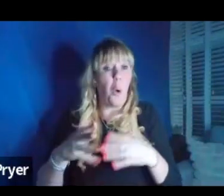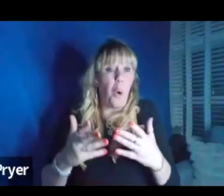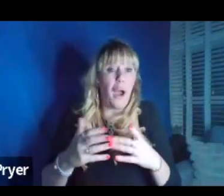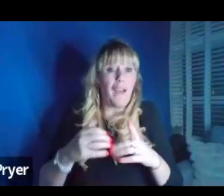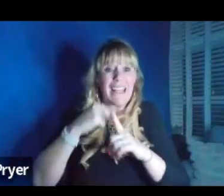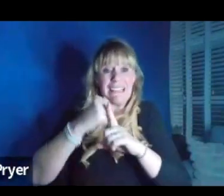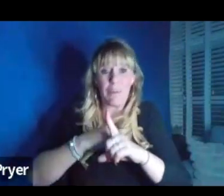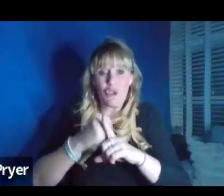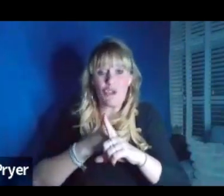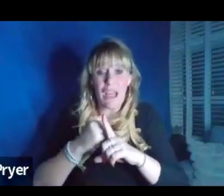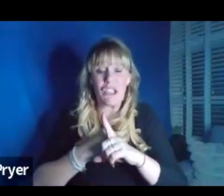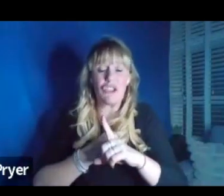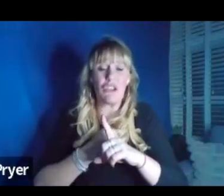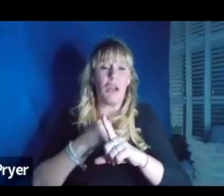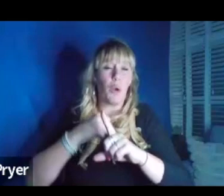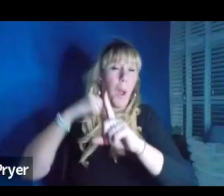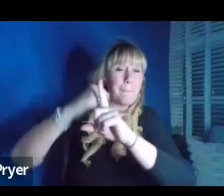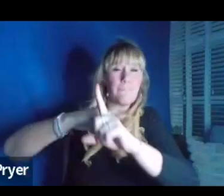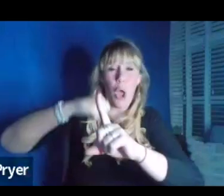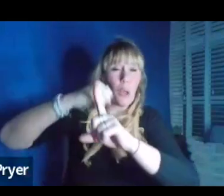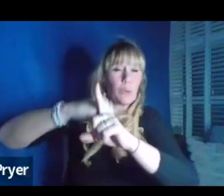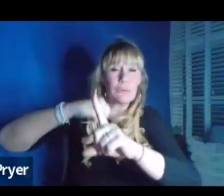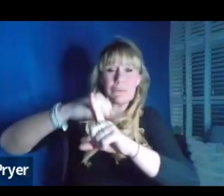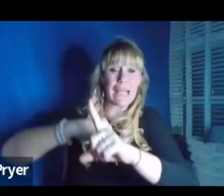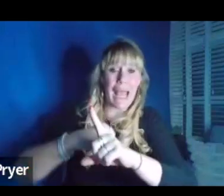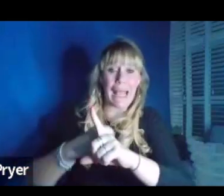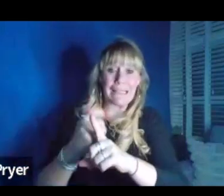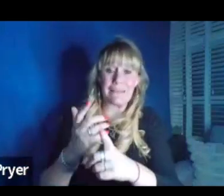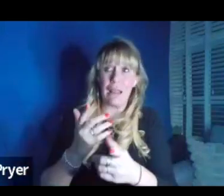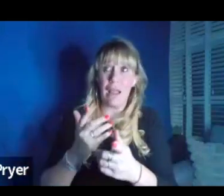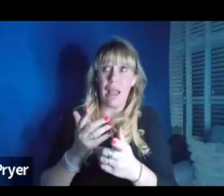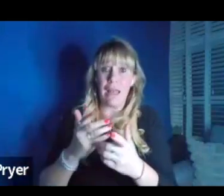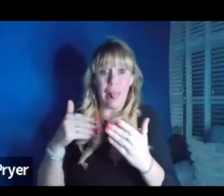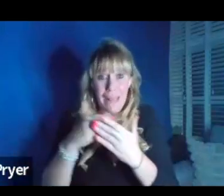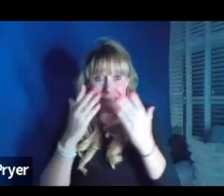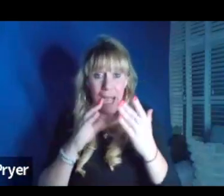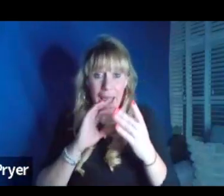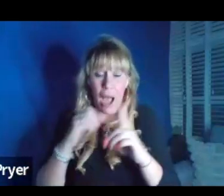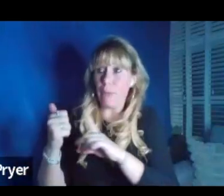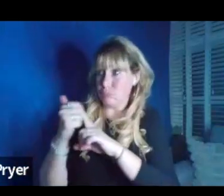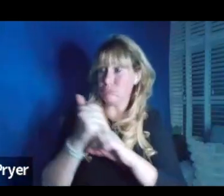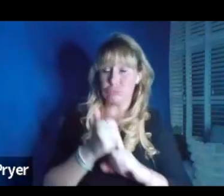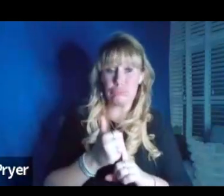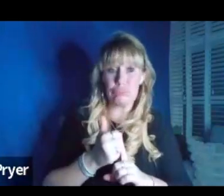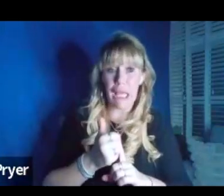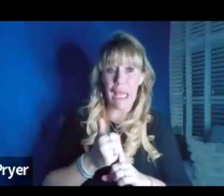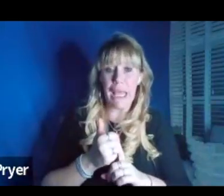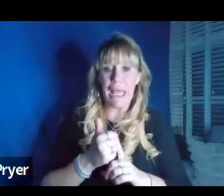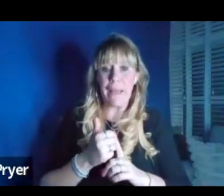or something like that, and it's in the day we'll go out, we'll support that. Yeah. I think that is probably a throwback